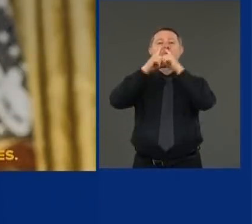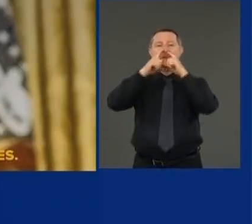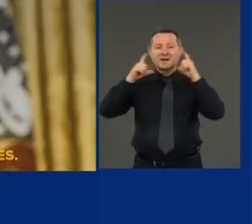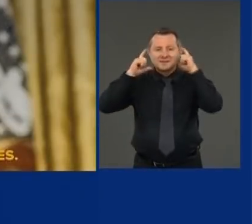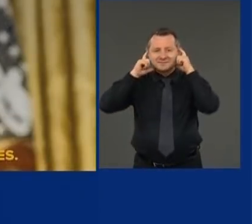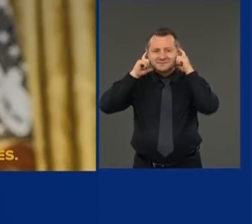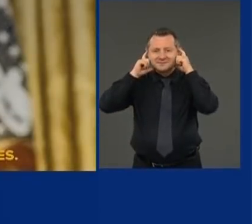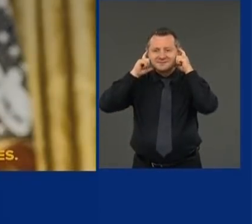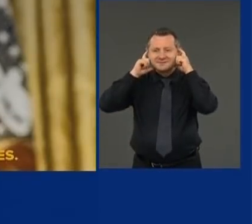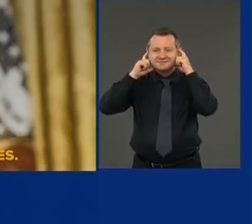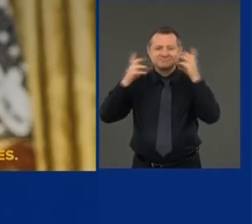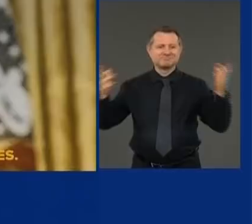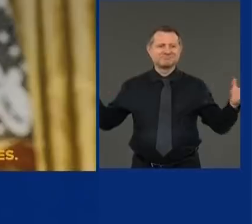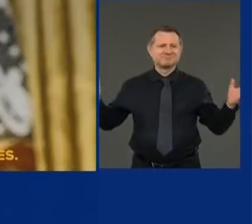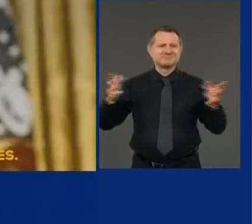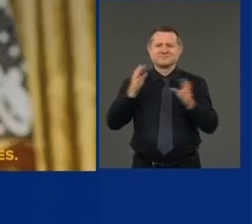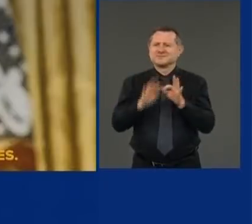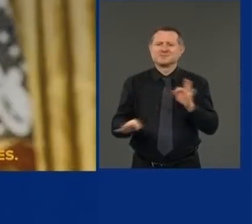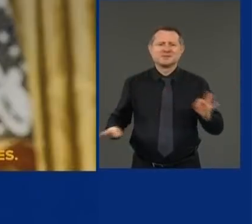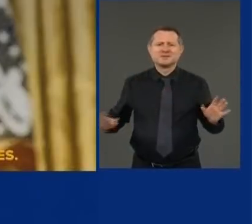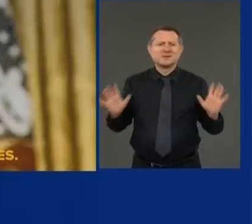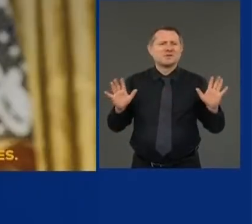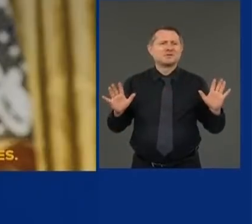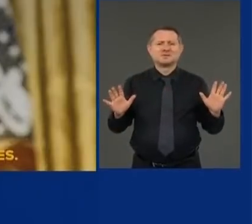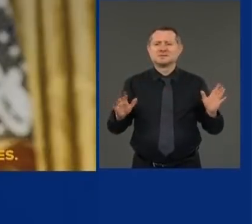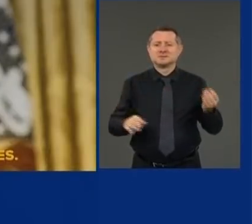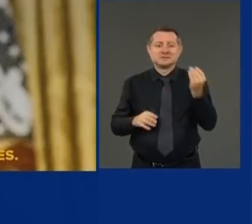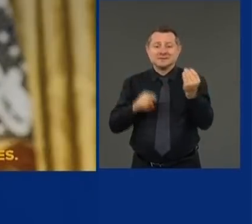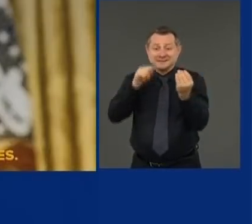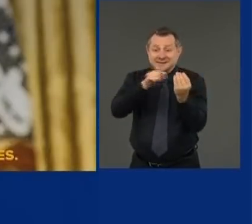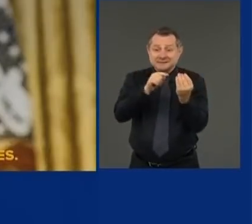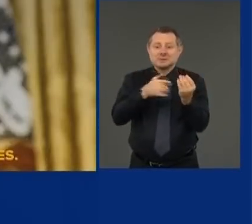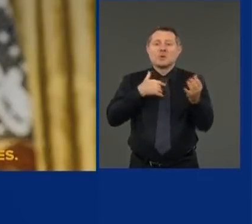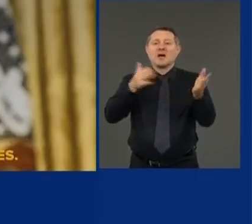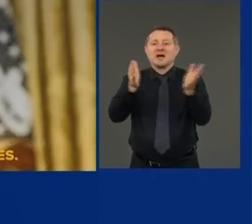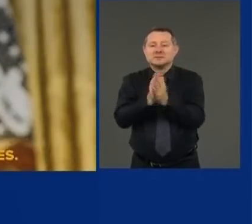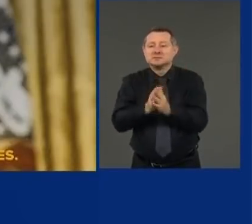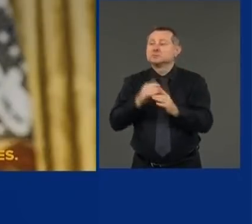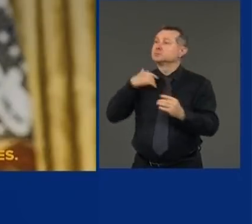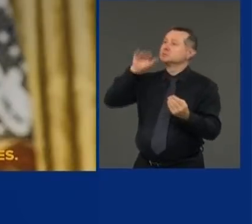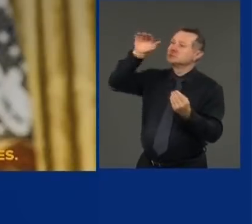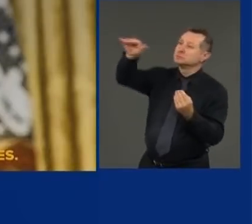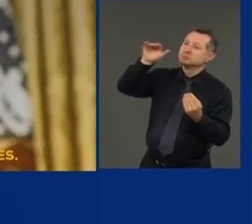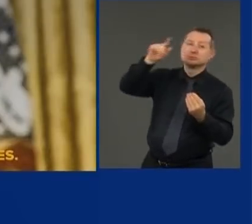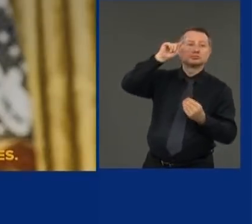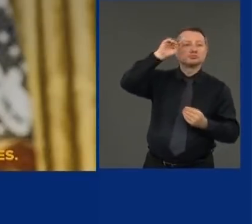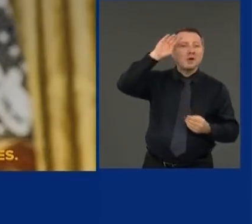AND LET THE PRESIDENT START BY SENDING THAT SIGNAL VERY SIMPLY,